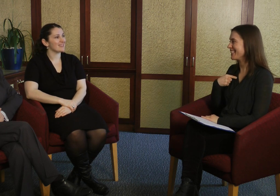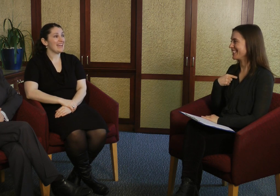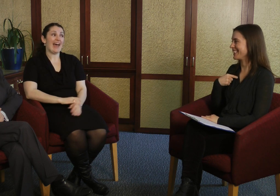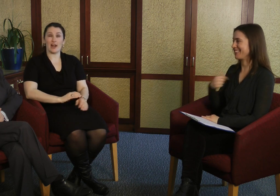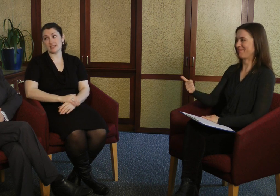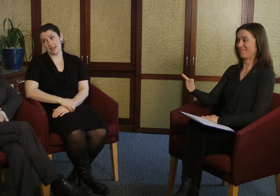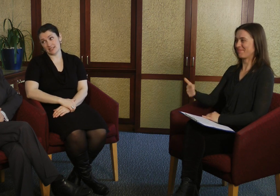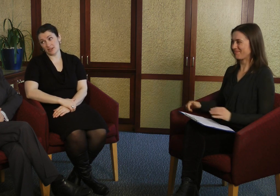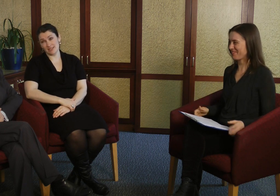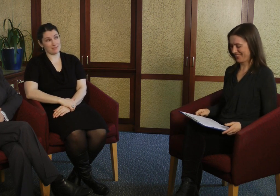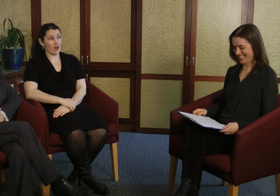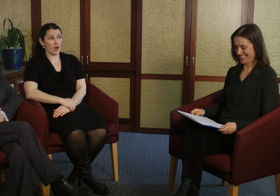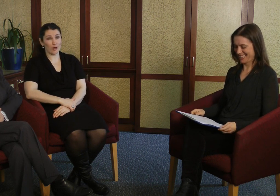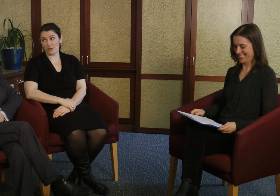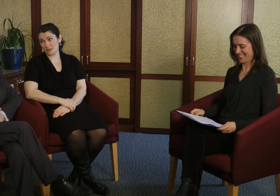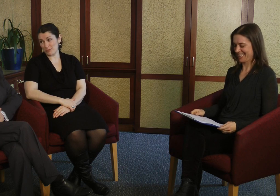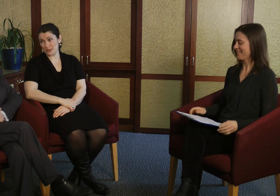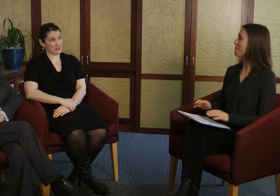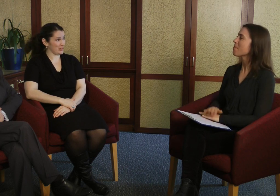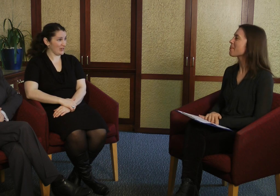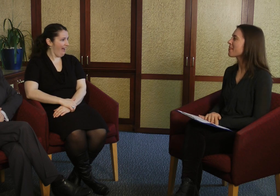have to let you know something. I'm a Collingwood supporter too.